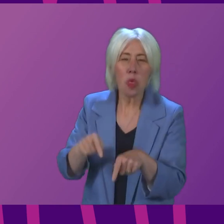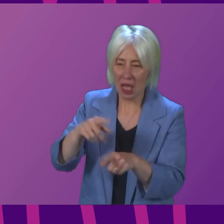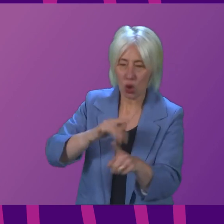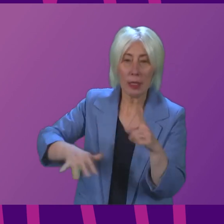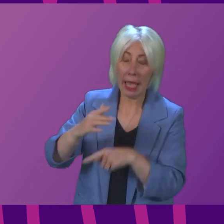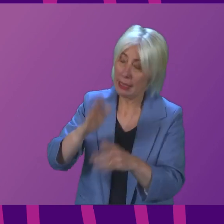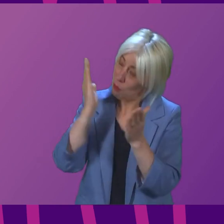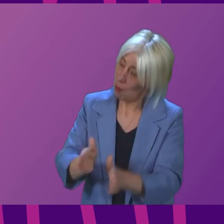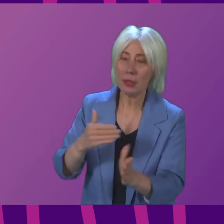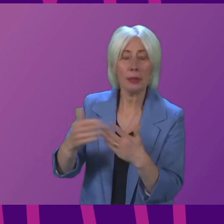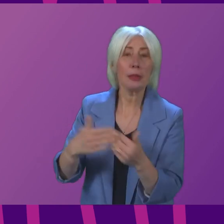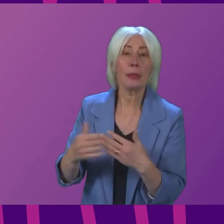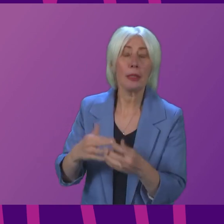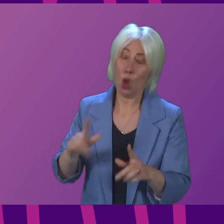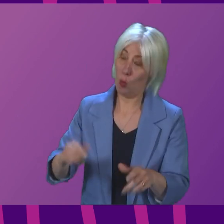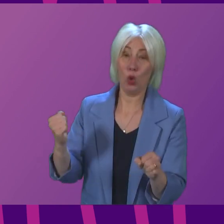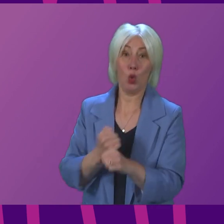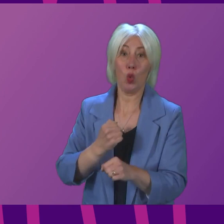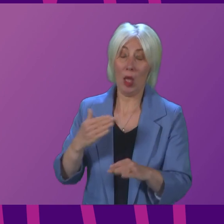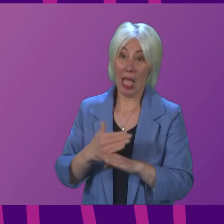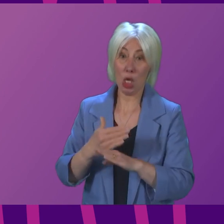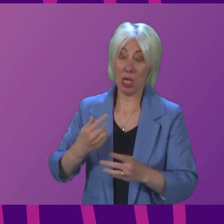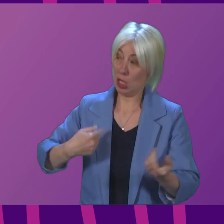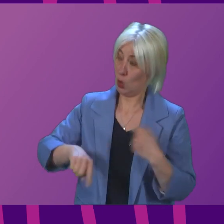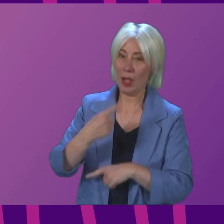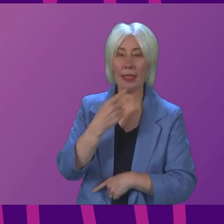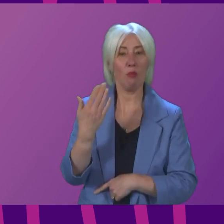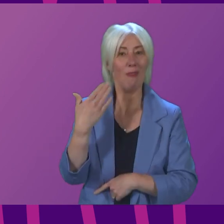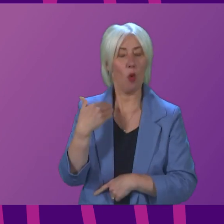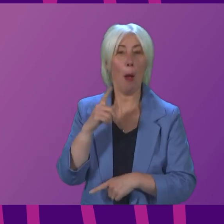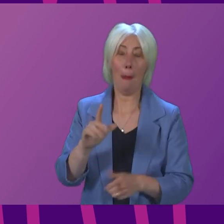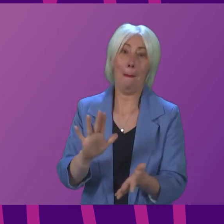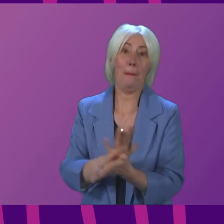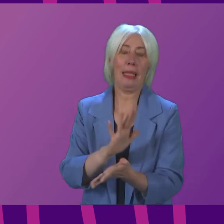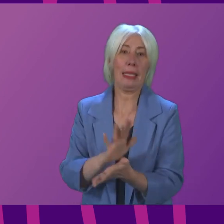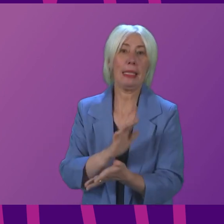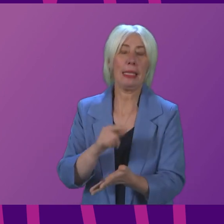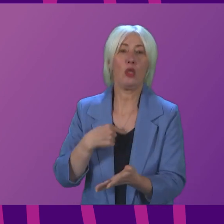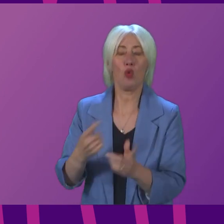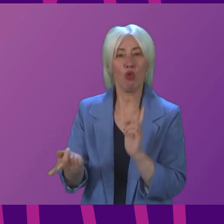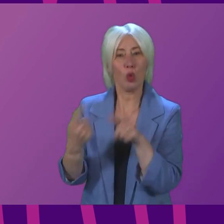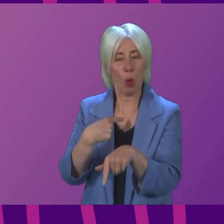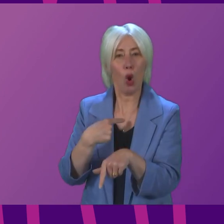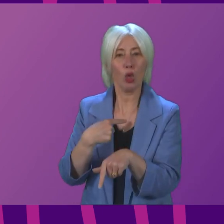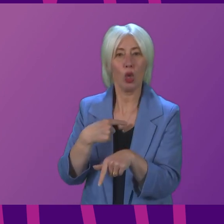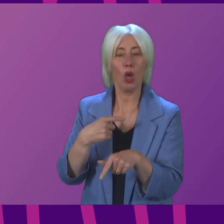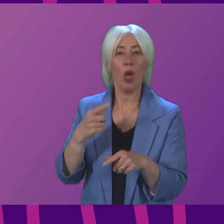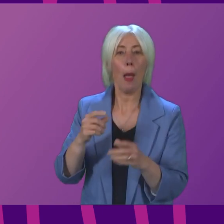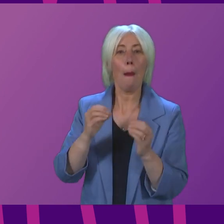We will continue to take the actions that I set out in my earlier answer, but I am also pleased that in our response to the work of Baroness Kennedy’s misogyny and criminal